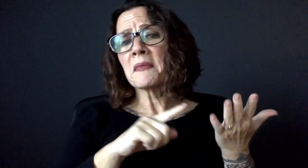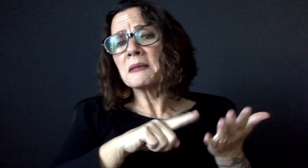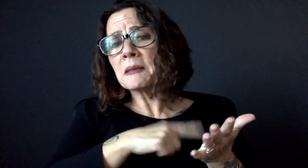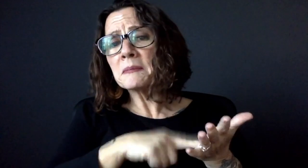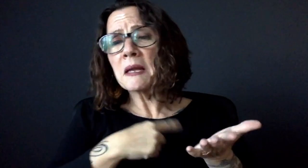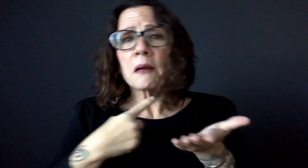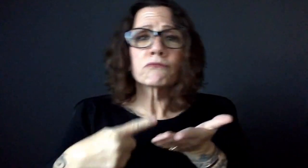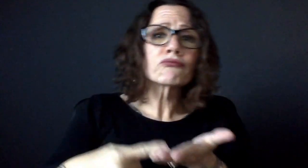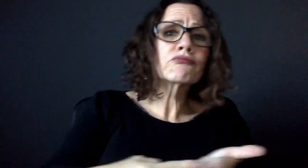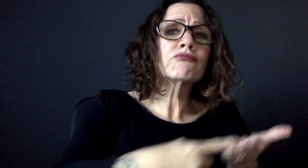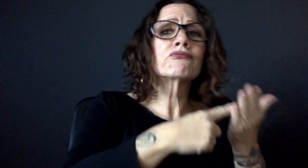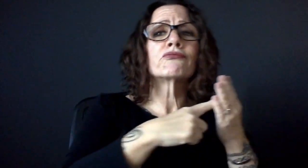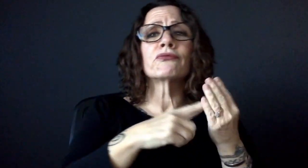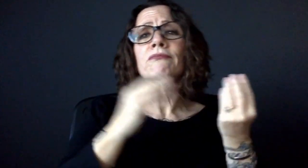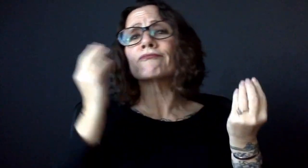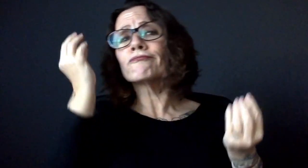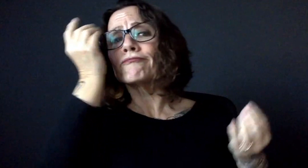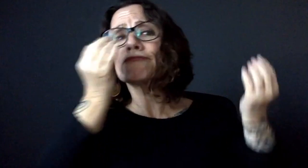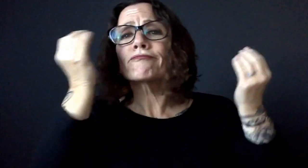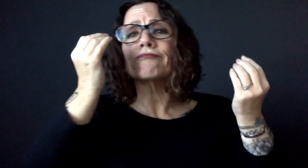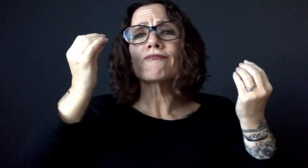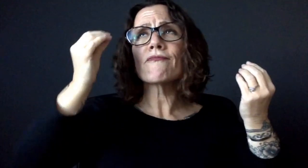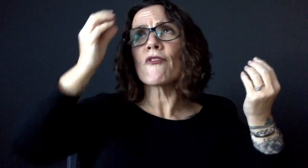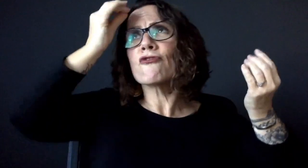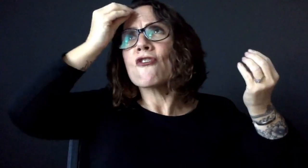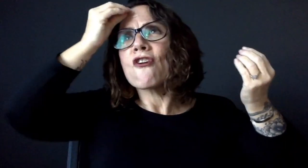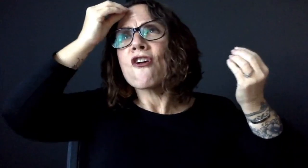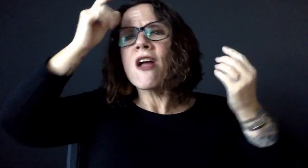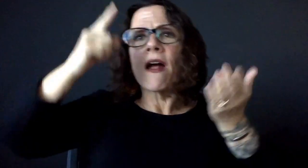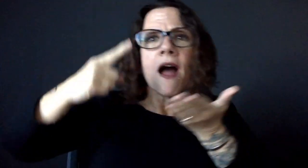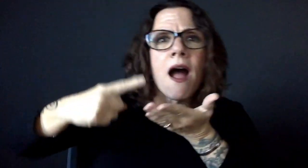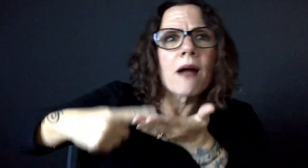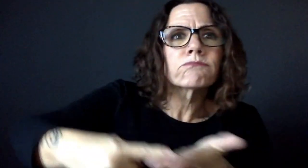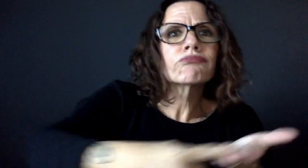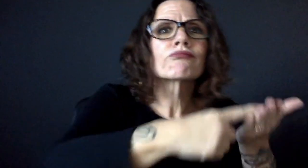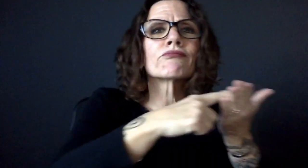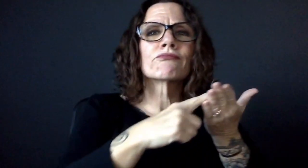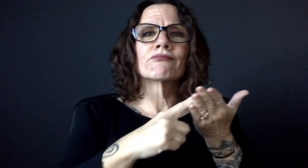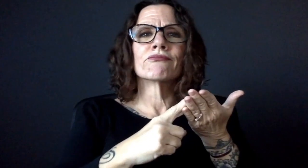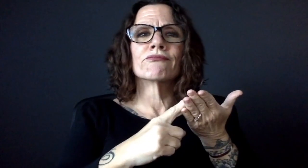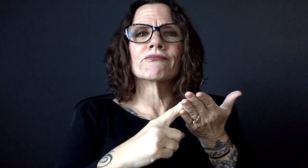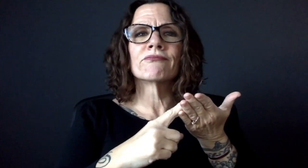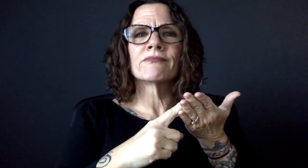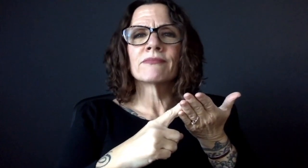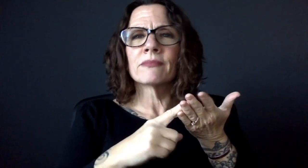sometimes in fluid spaces and sometimes in each others’ hoped and spoken words,